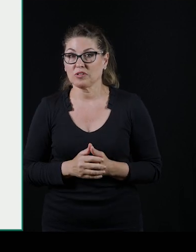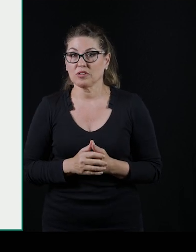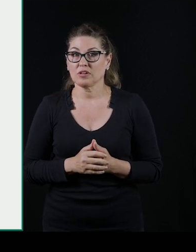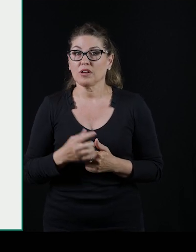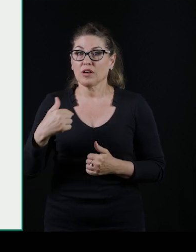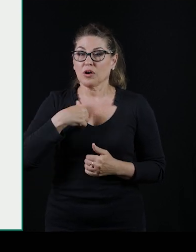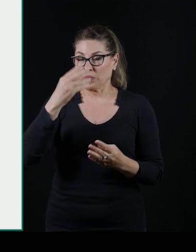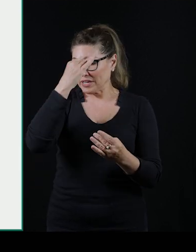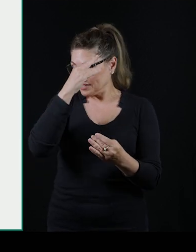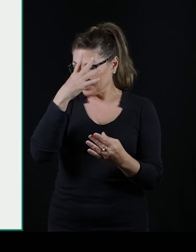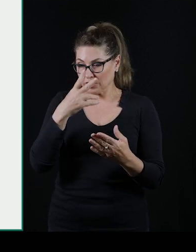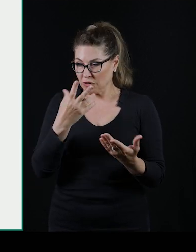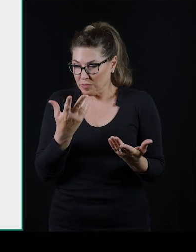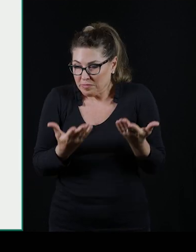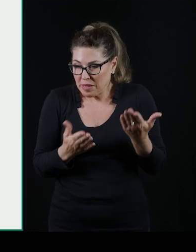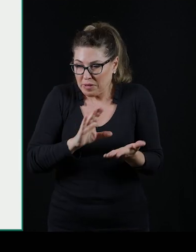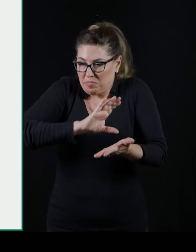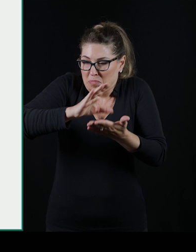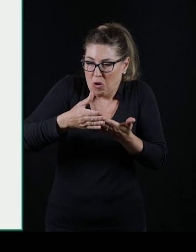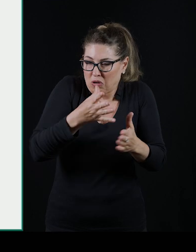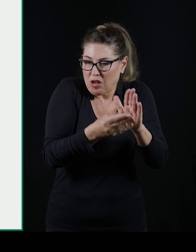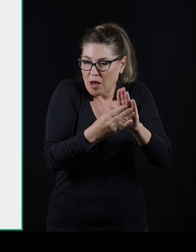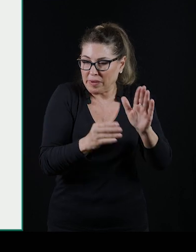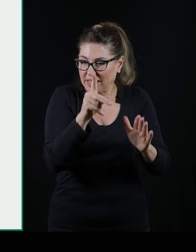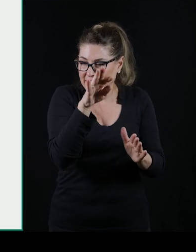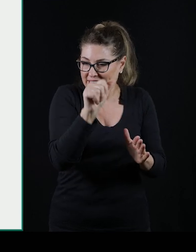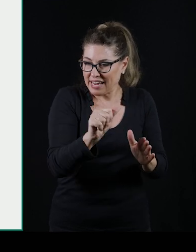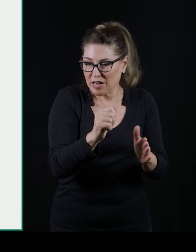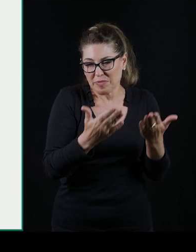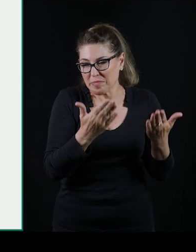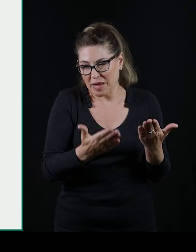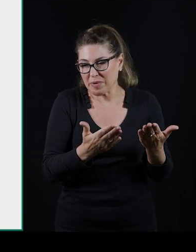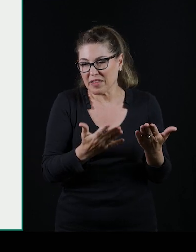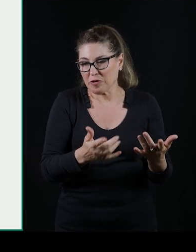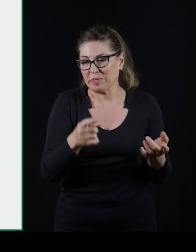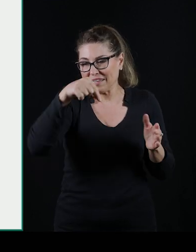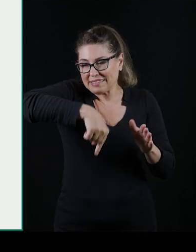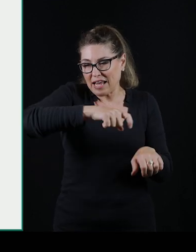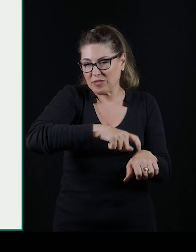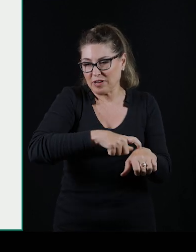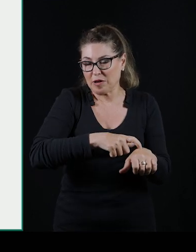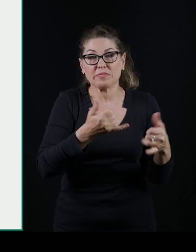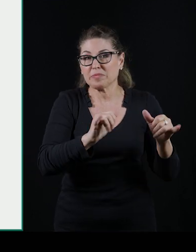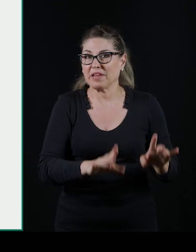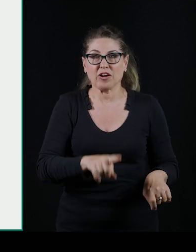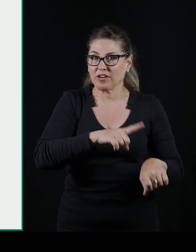So we consider bulk copying the data but that would have involved some amount of downtime. Since a player wouldn't be able to play their realm